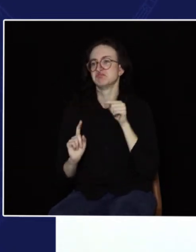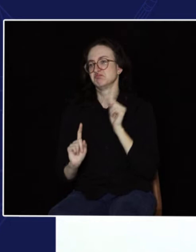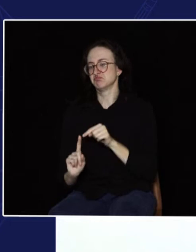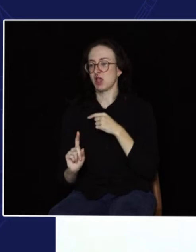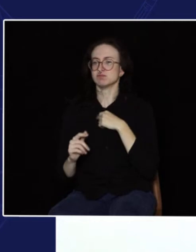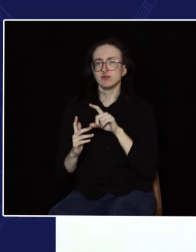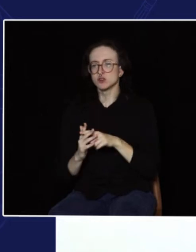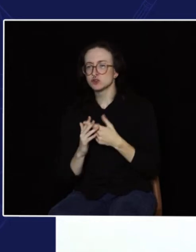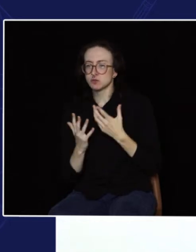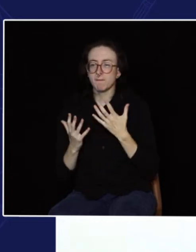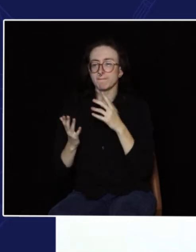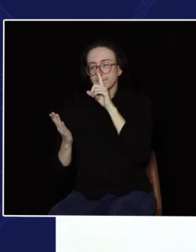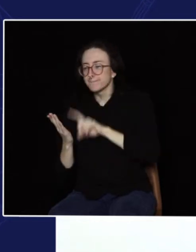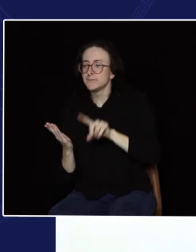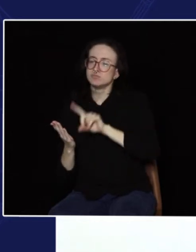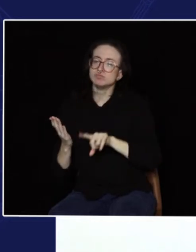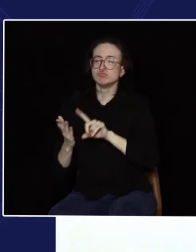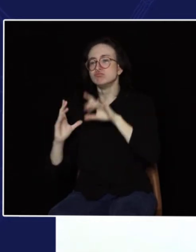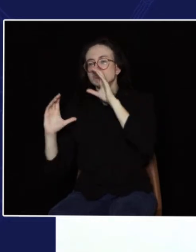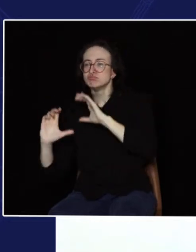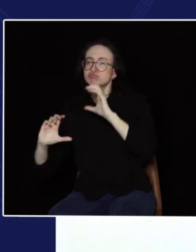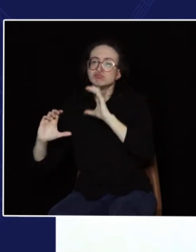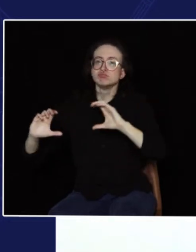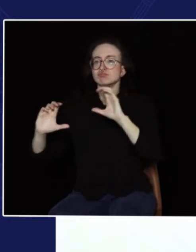And I started, like, I guess, exploring a little bit